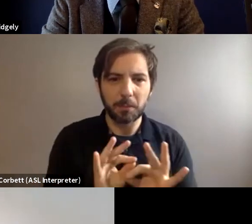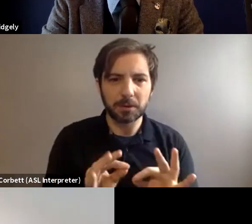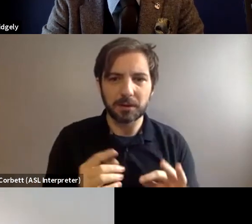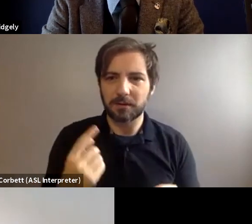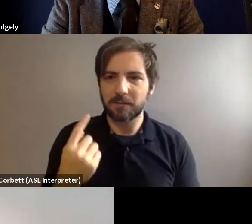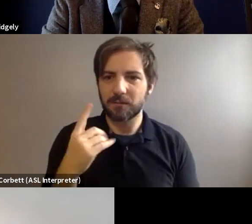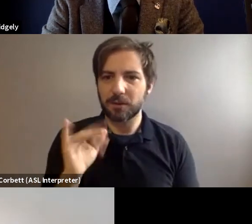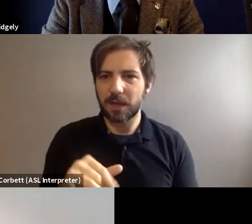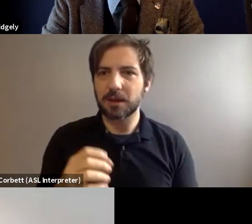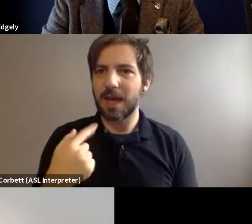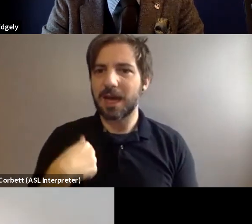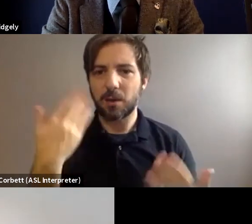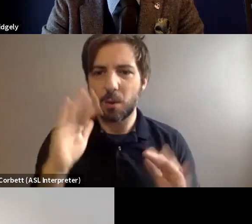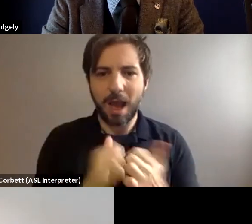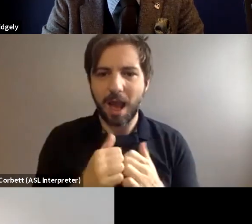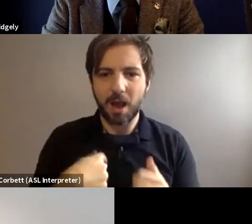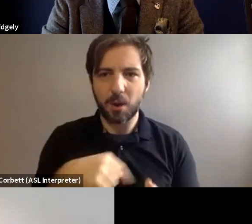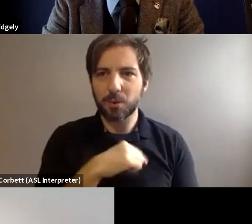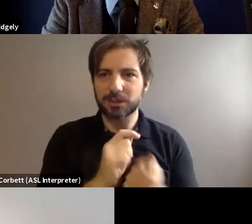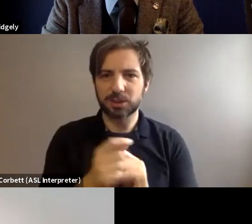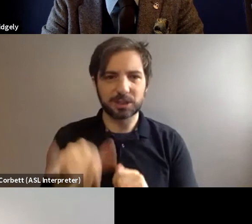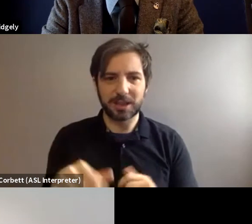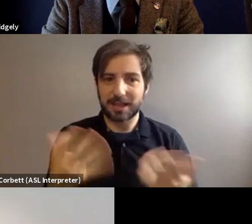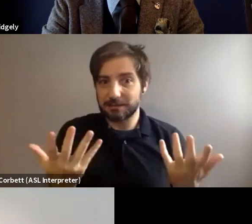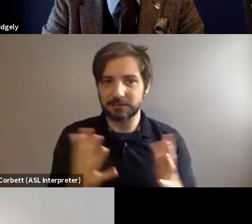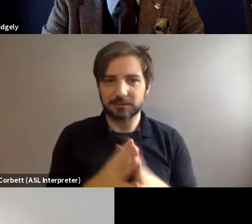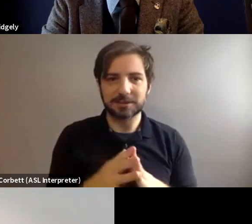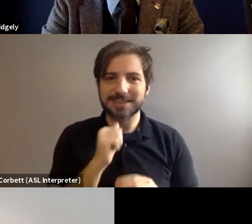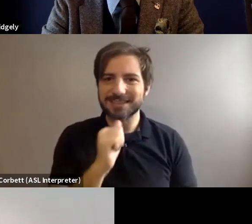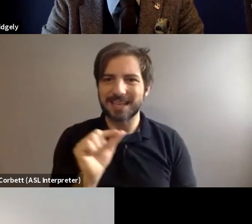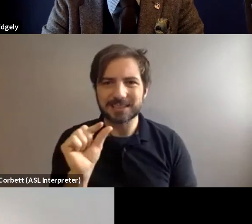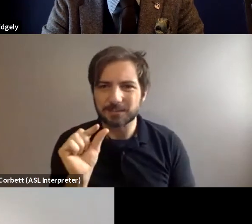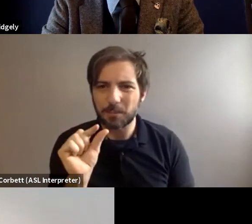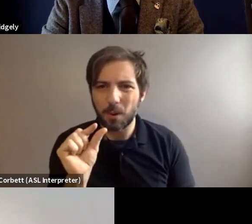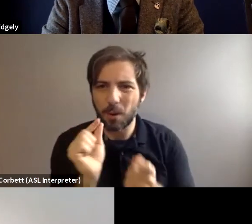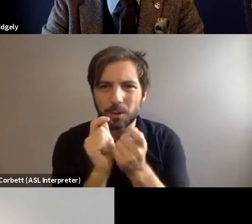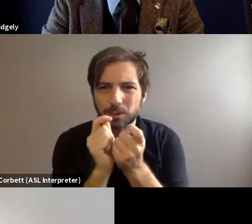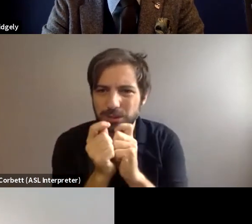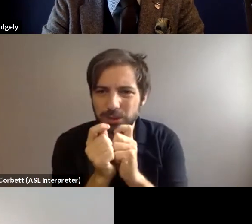um you know because it's not small changes that are going to do the trick here it's it's